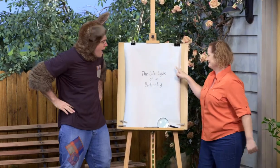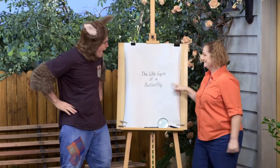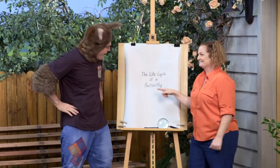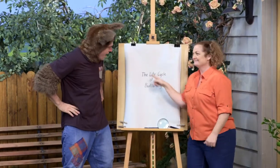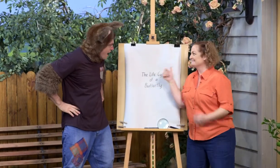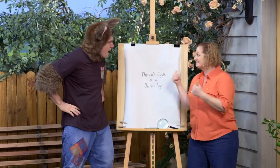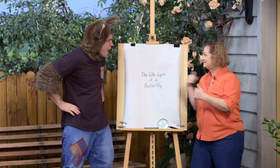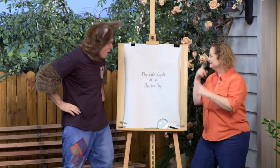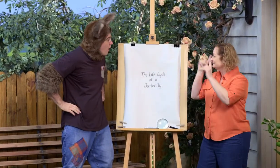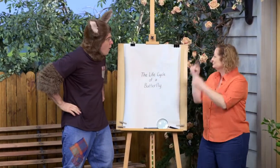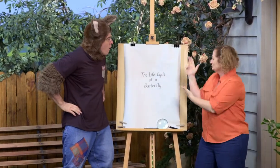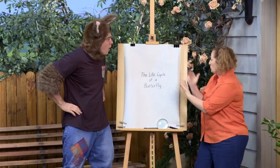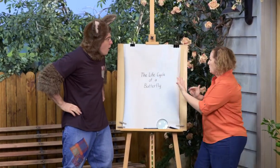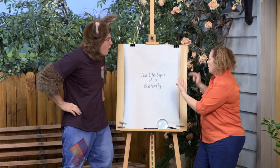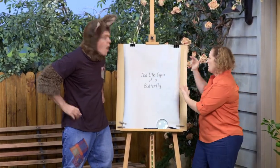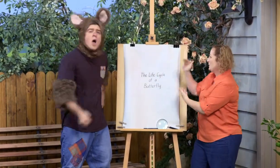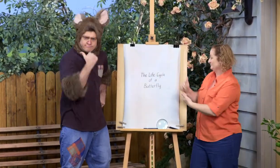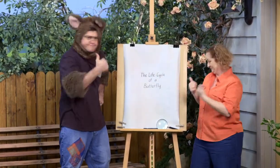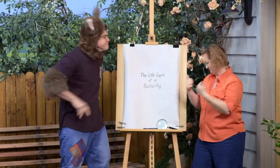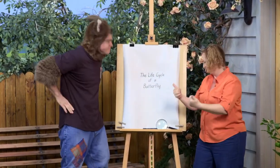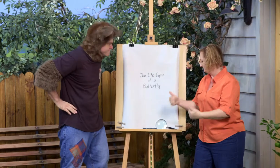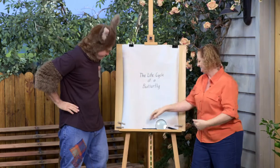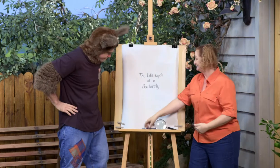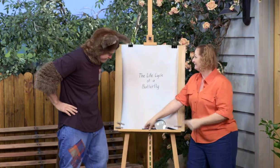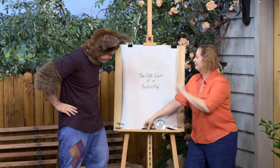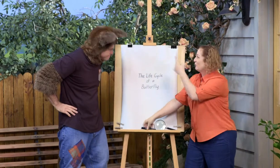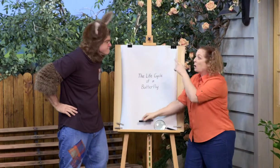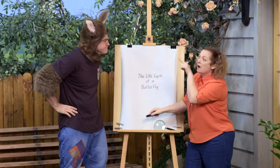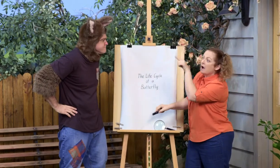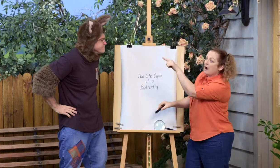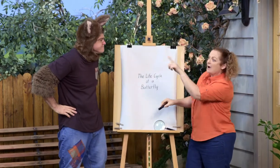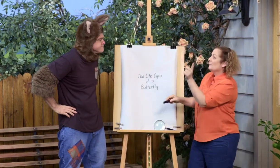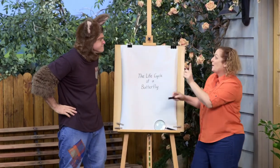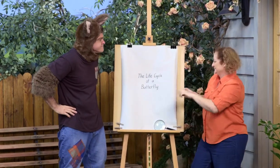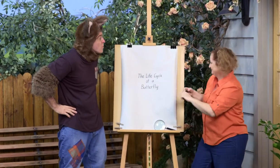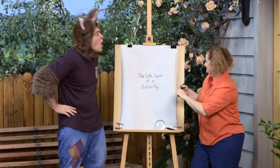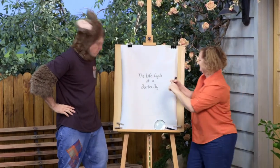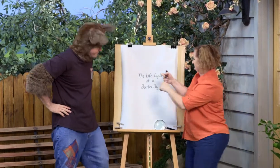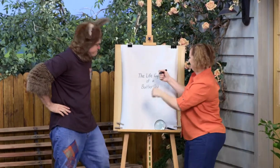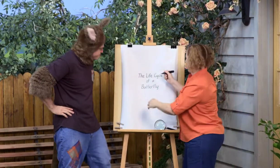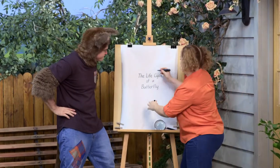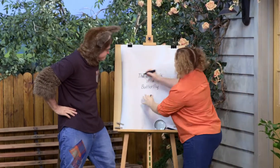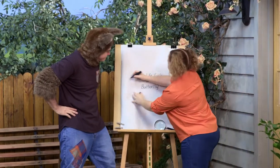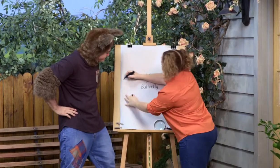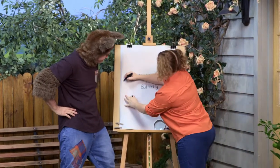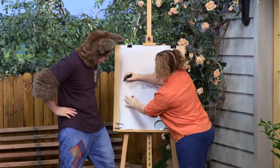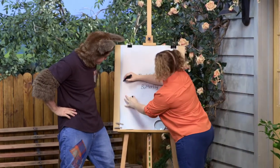So, I'm going to draw the life cycle. Right. I'll draw this first. OK.